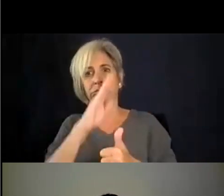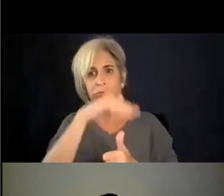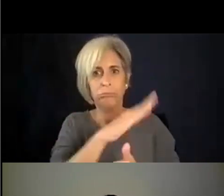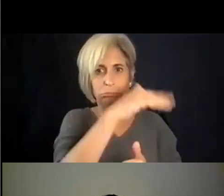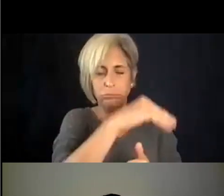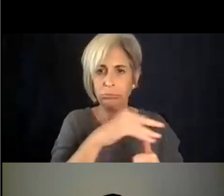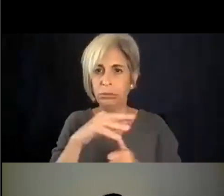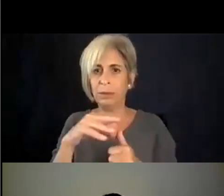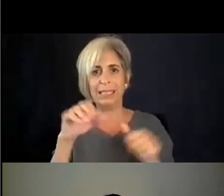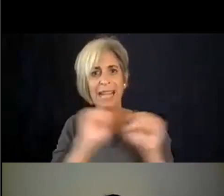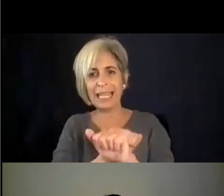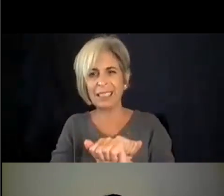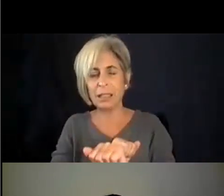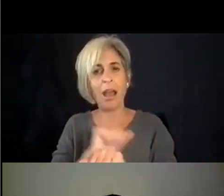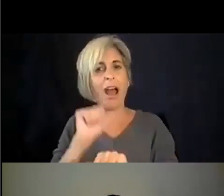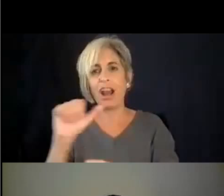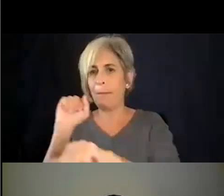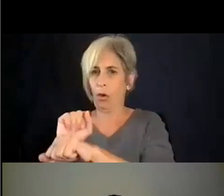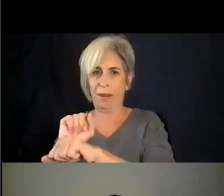Fewer than 40 percent of people with hearing